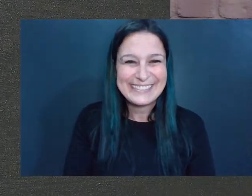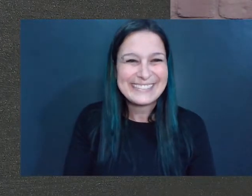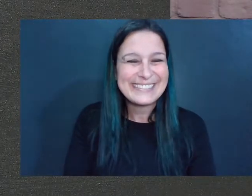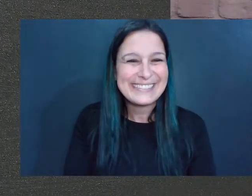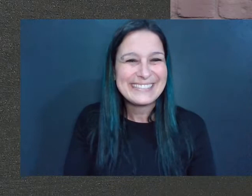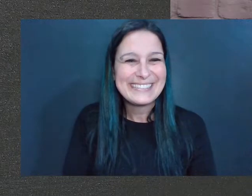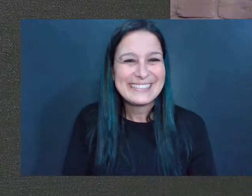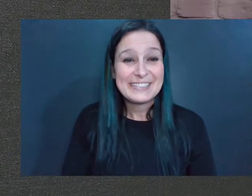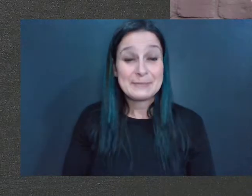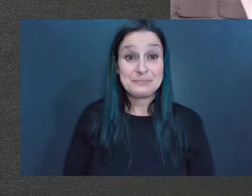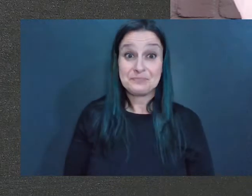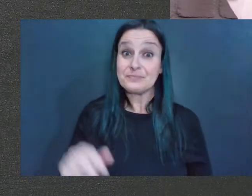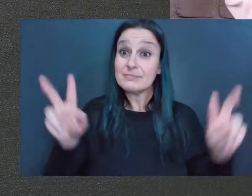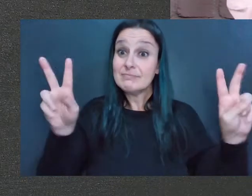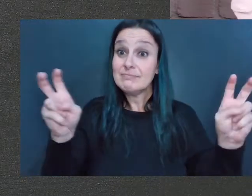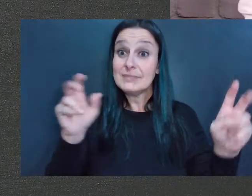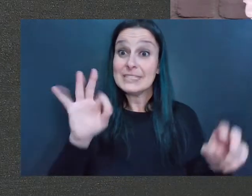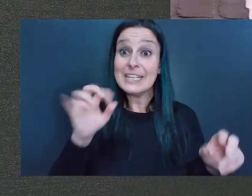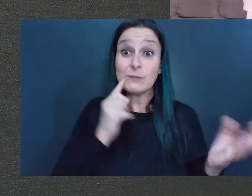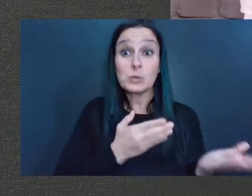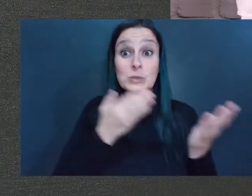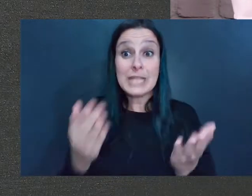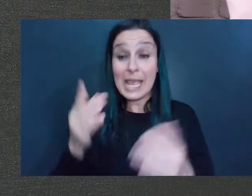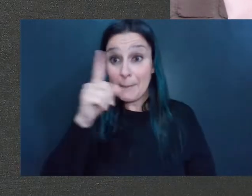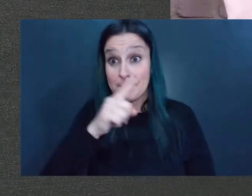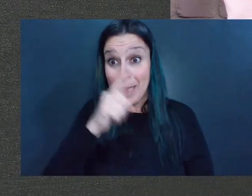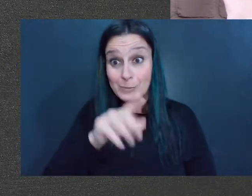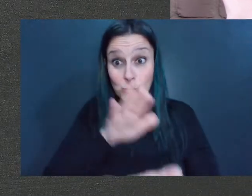"If You Take a Mouse to School".